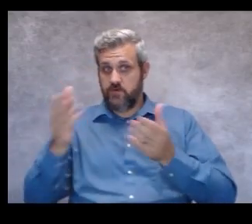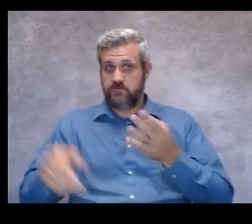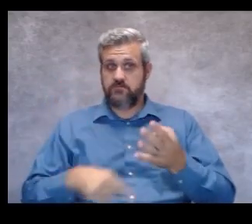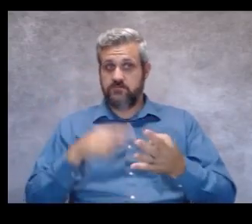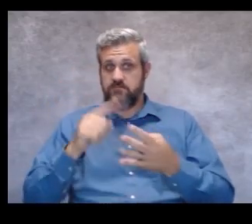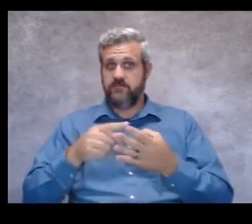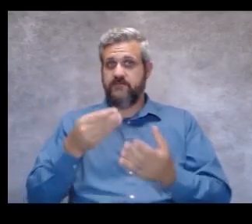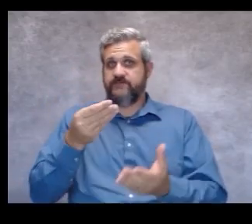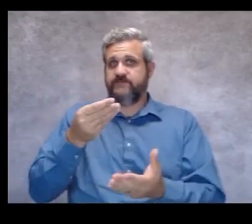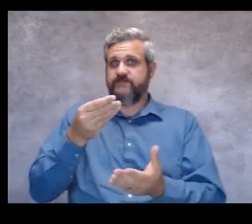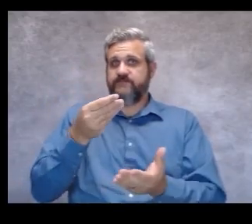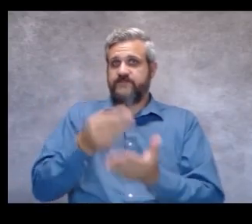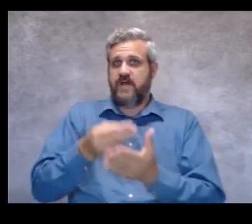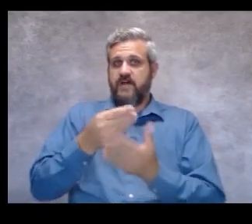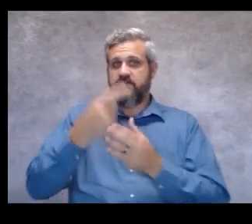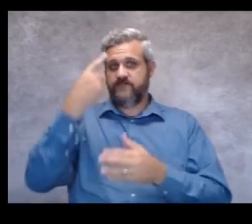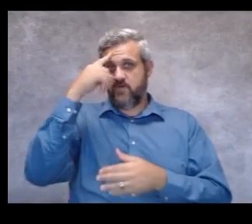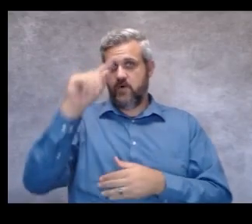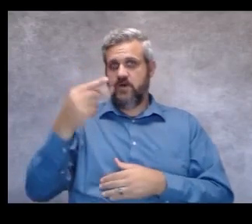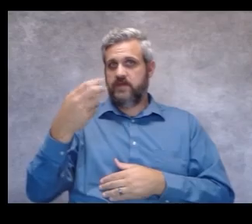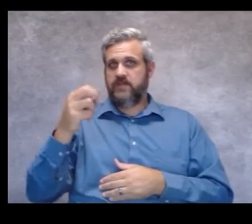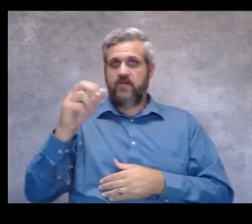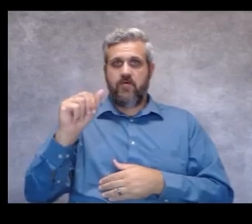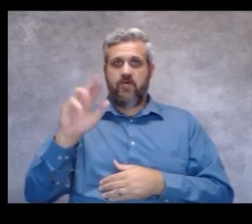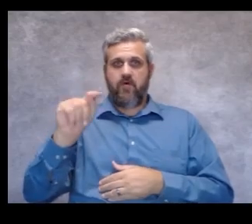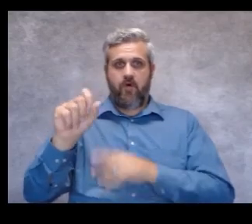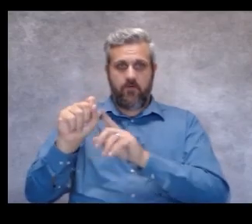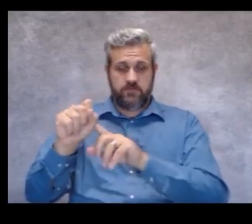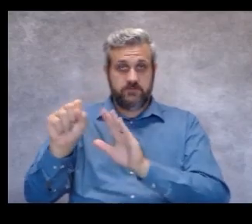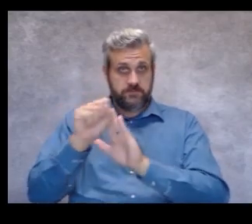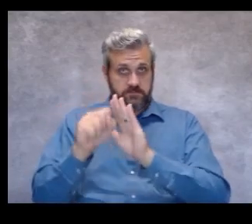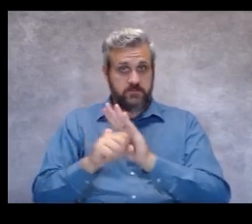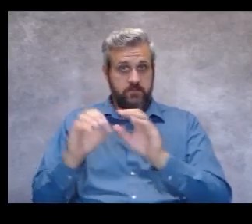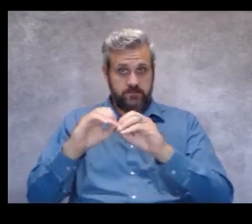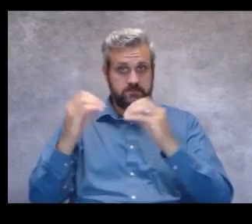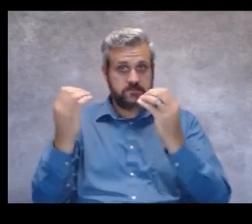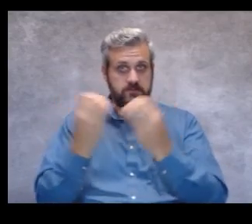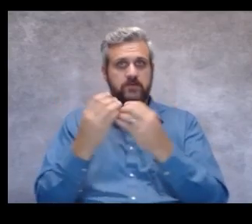Fund for the Arts. This is an organization, a state organization that